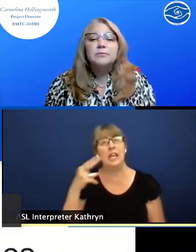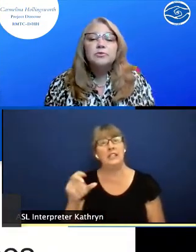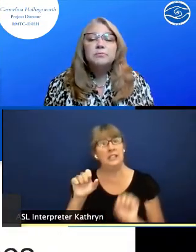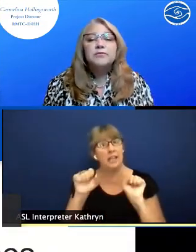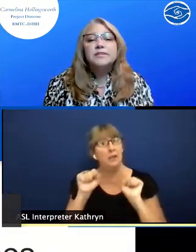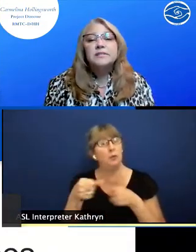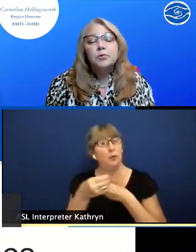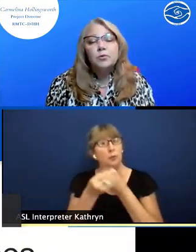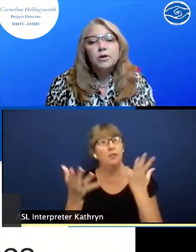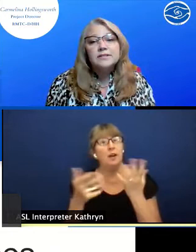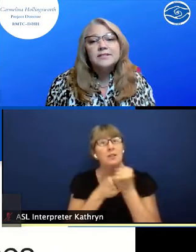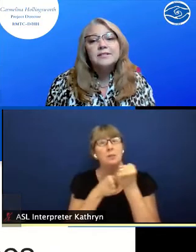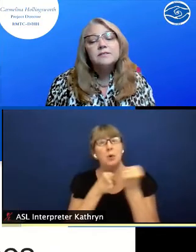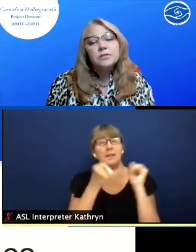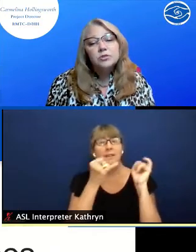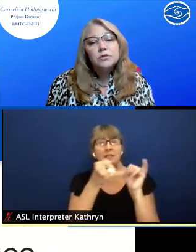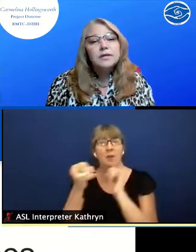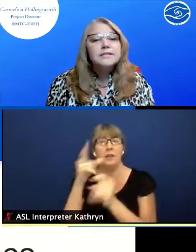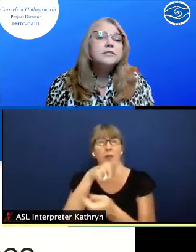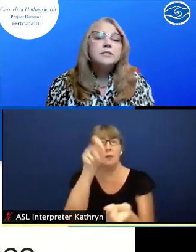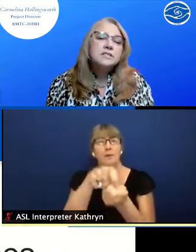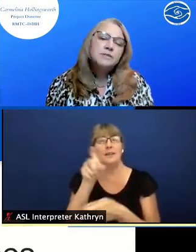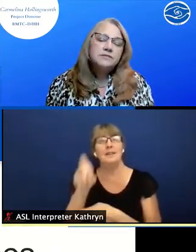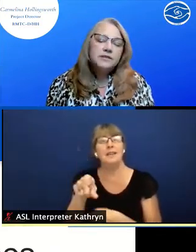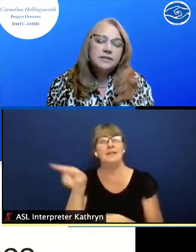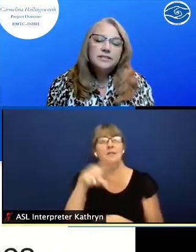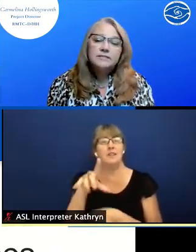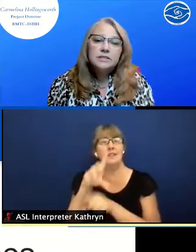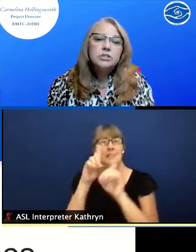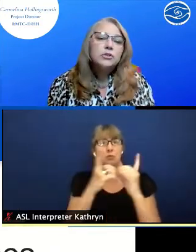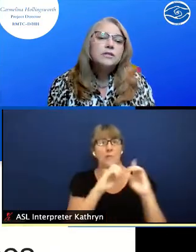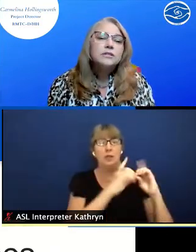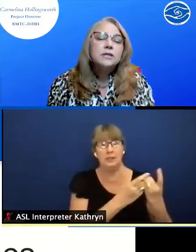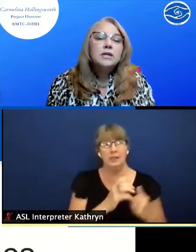to provide support this individualized to the specific needs of the districts.